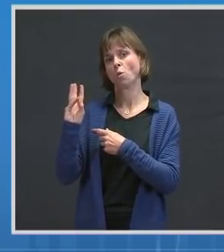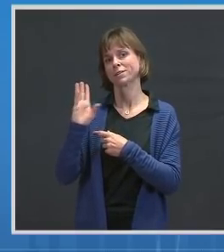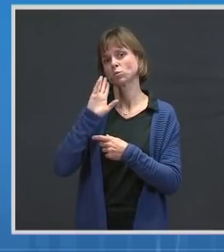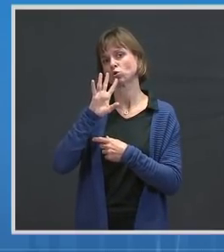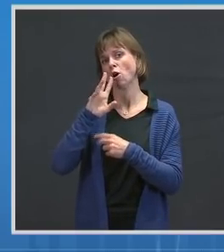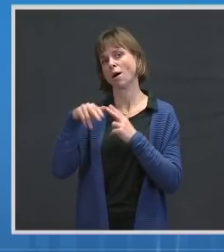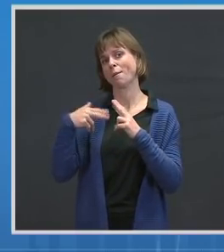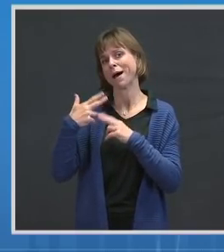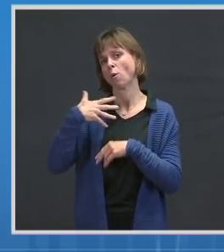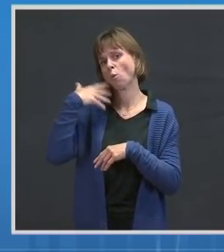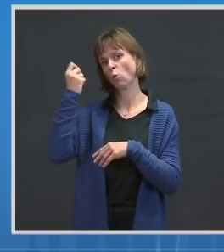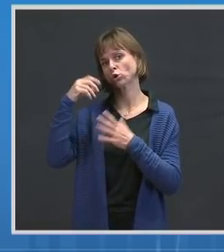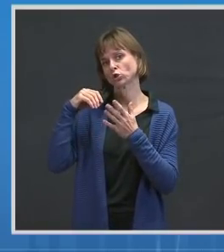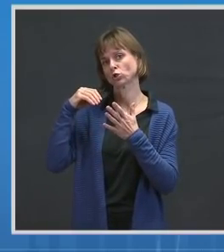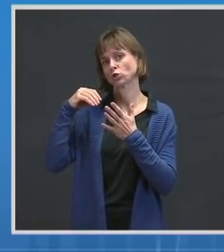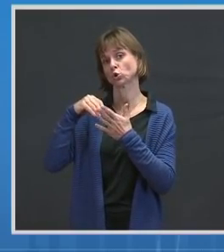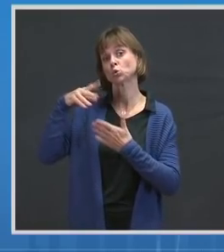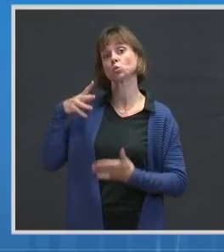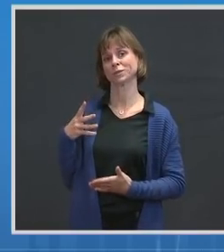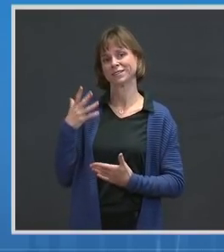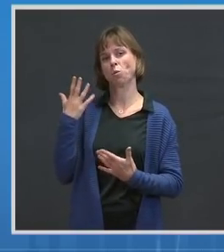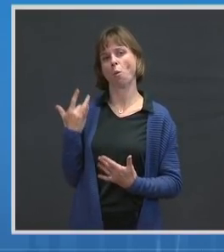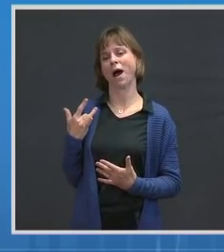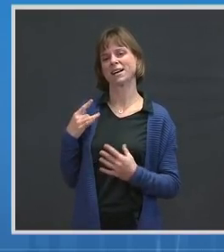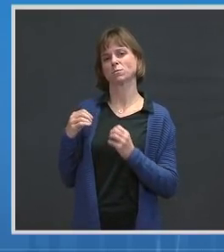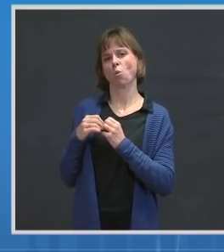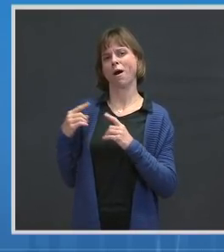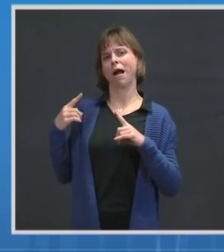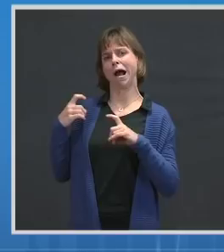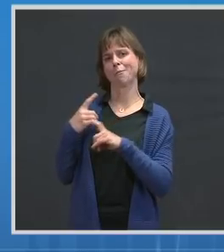and why that creates greater complexity than younger students.